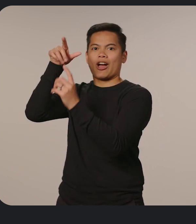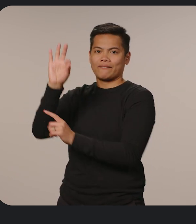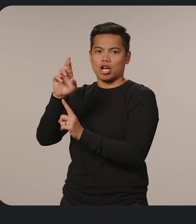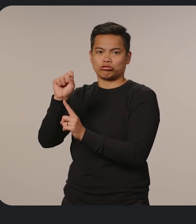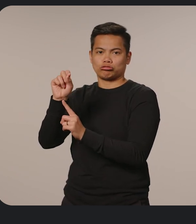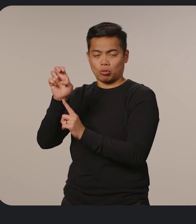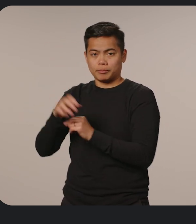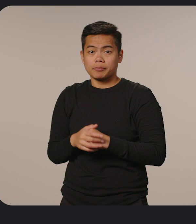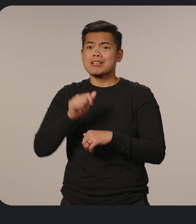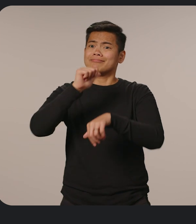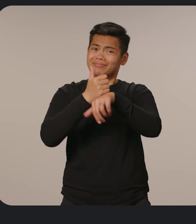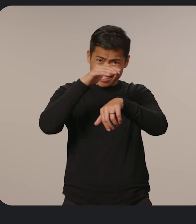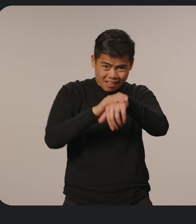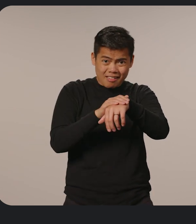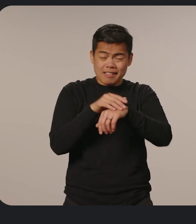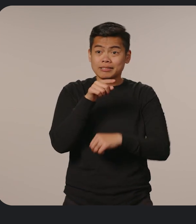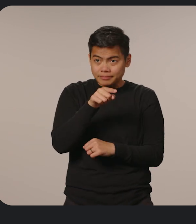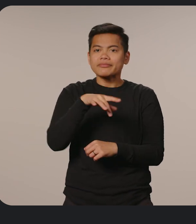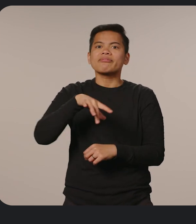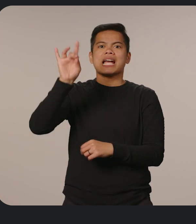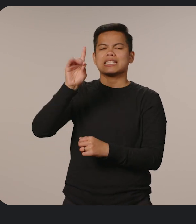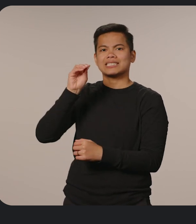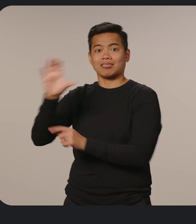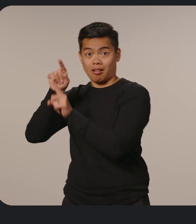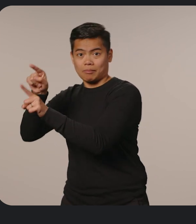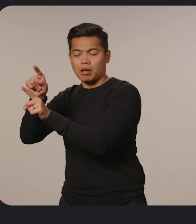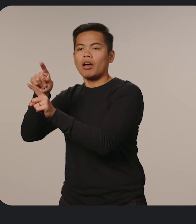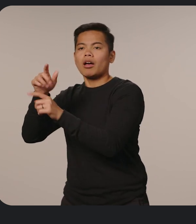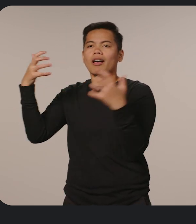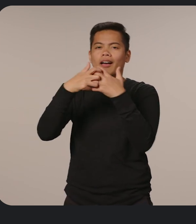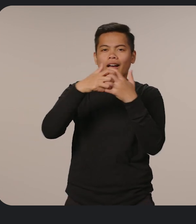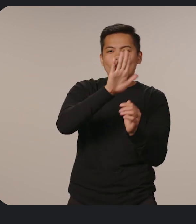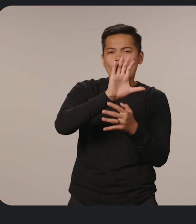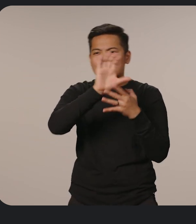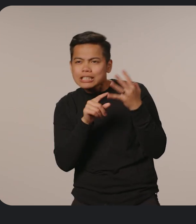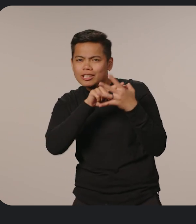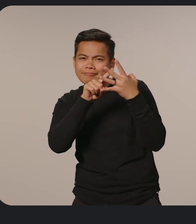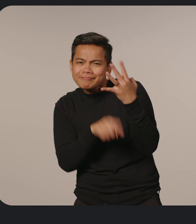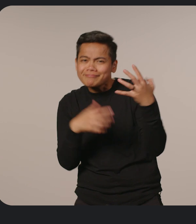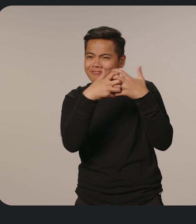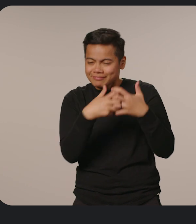this enables you to find documents that meet one or more criteria since you can